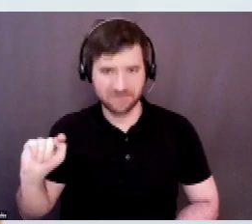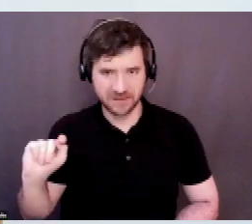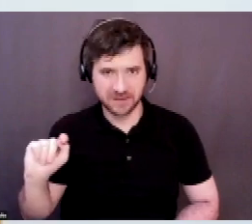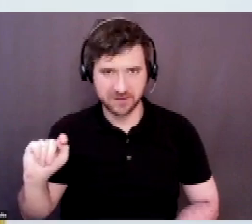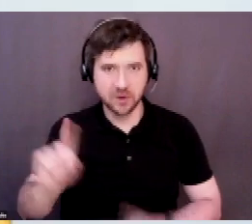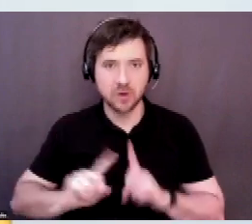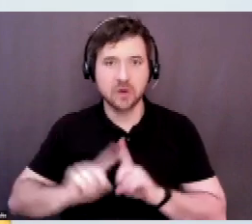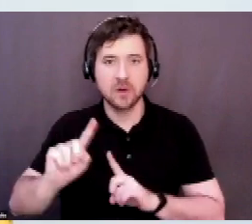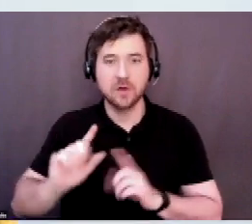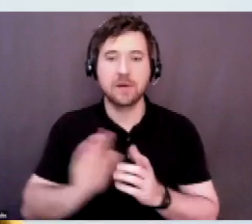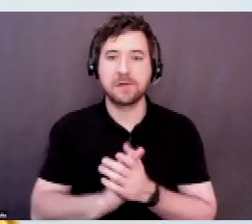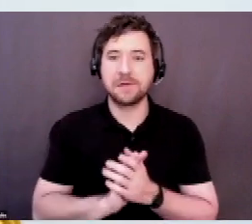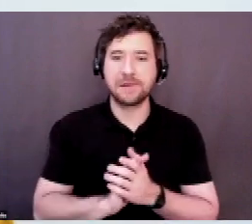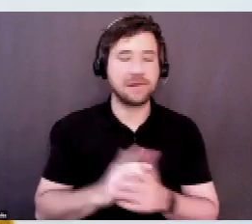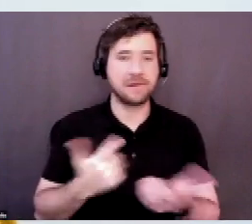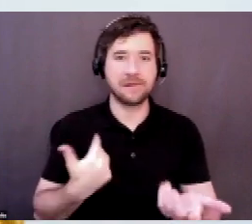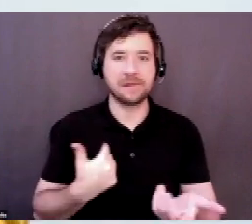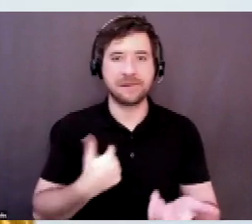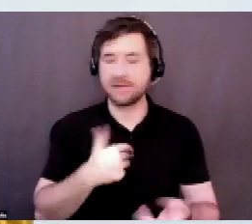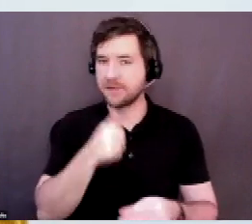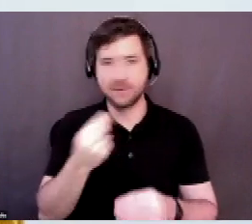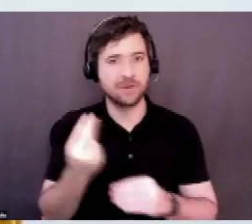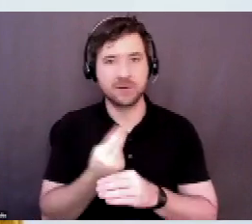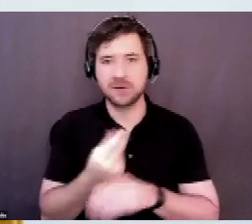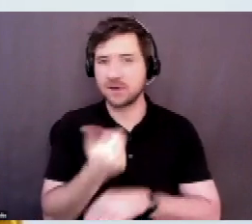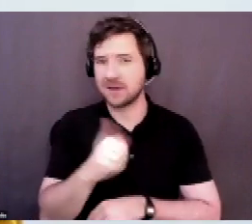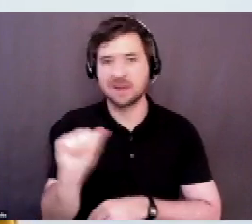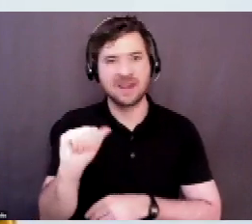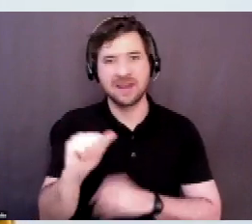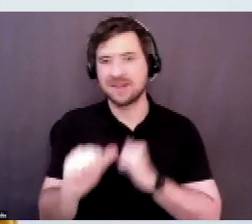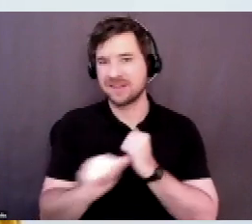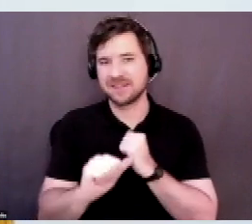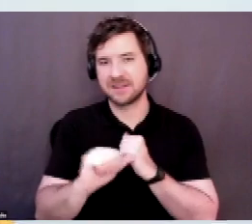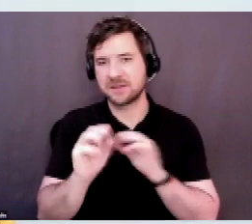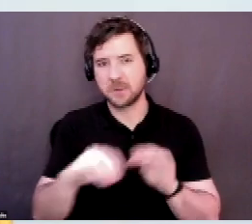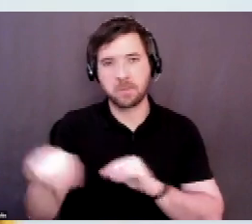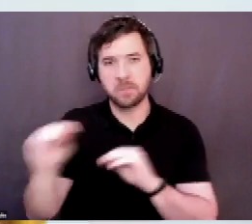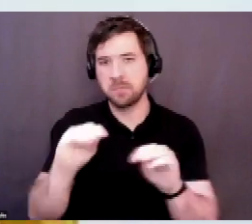don't use assisted mobility devices and I'm wearing glasses.